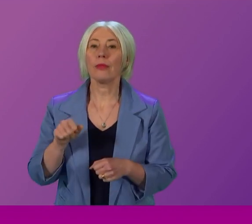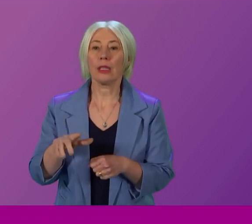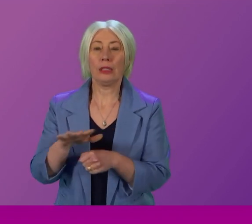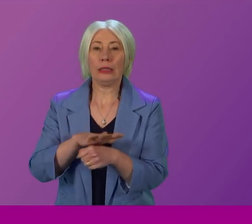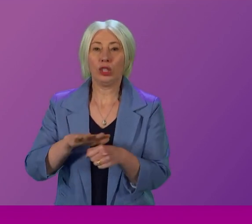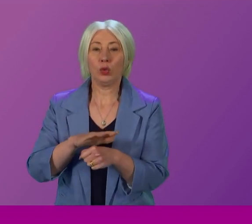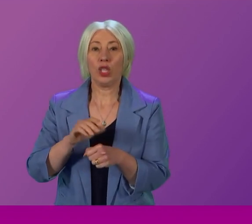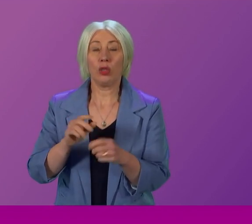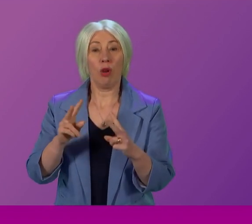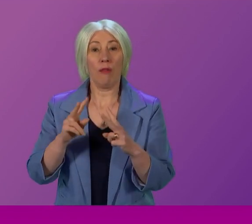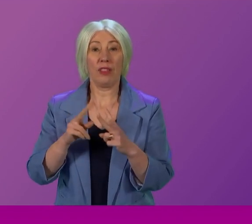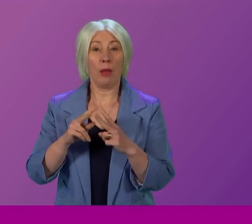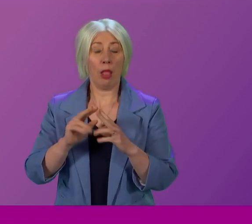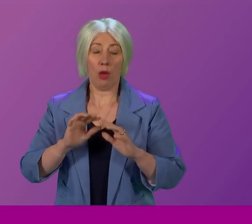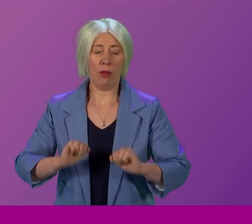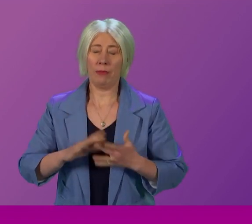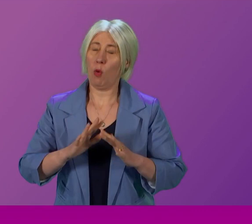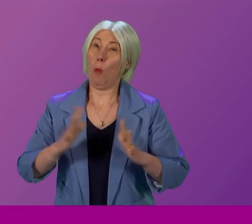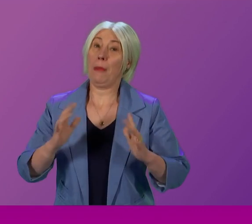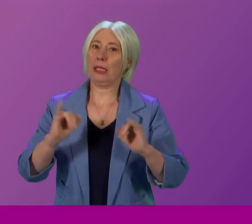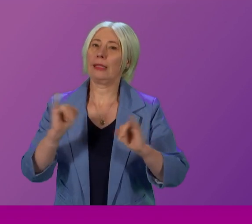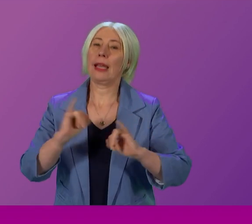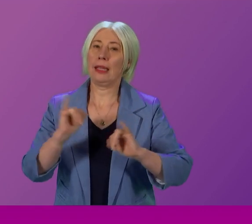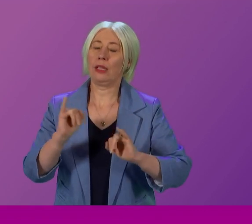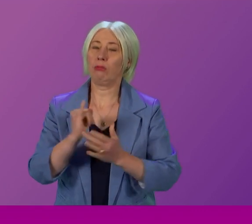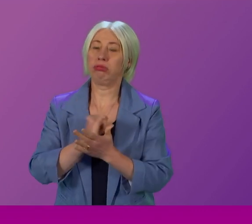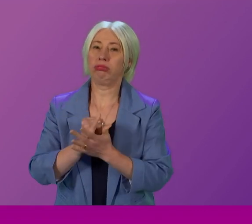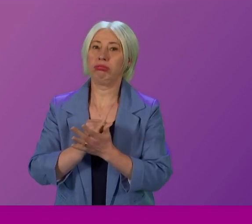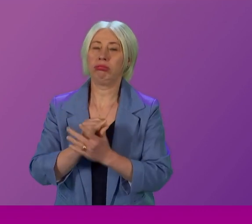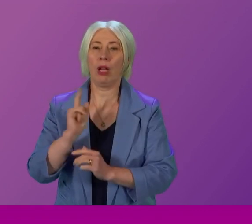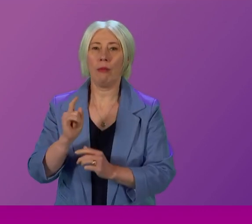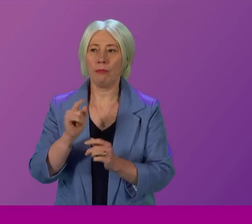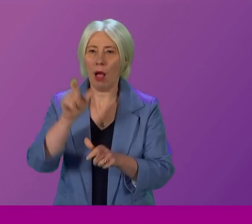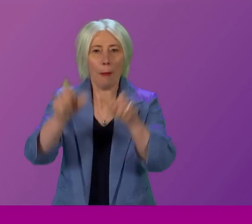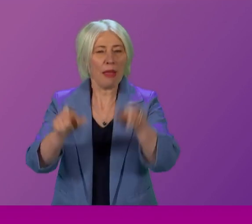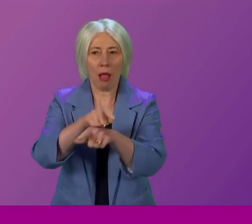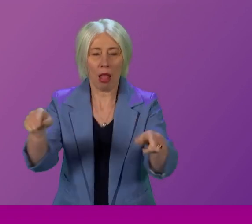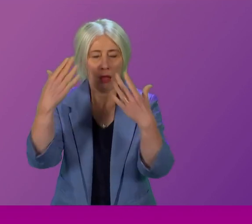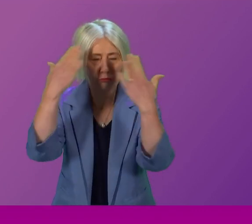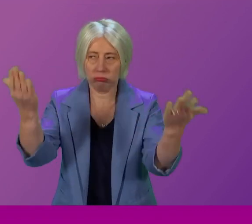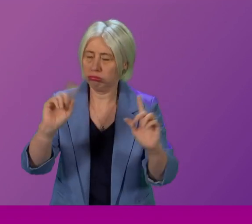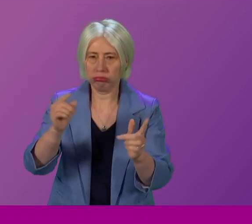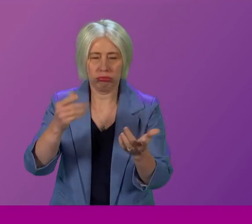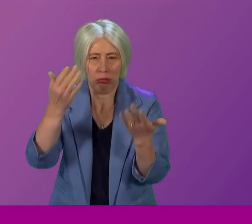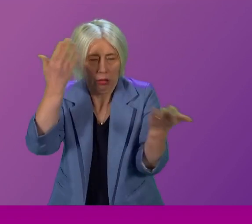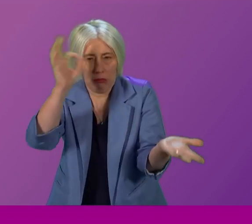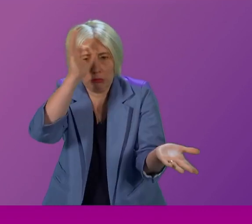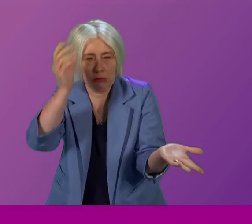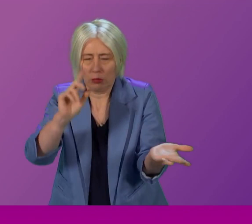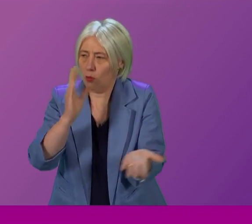rapist has been a huge scandal, but the public are in the dark about exactly what happened and